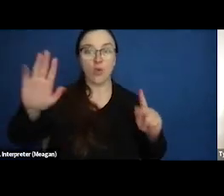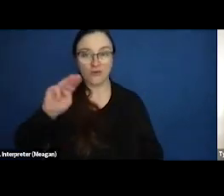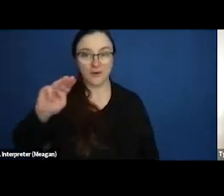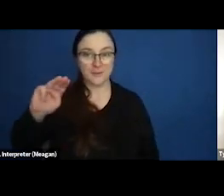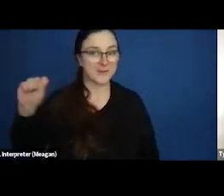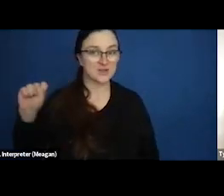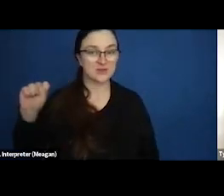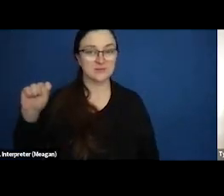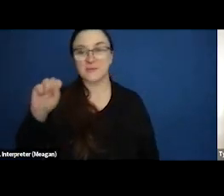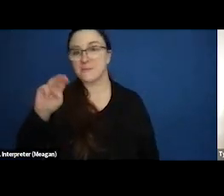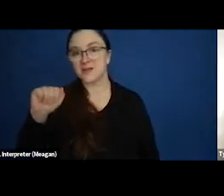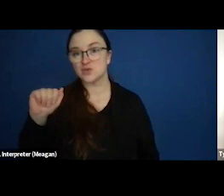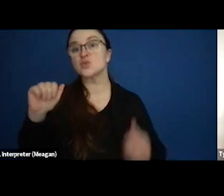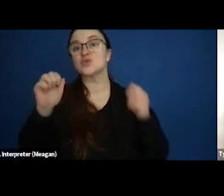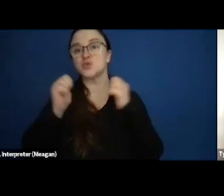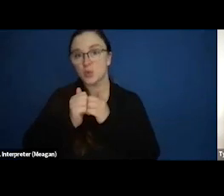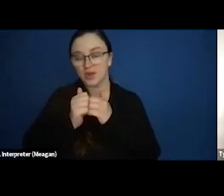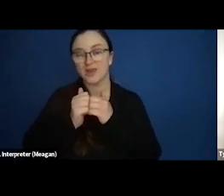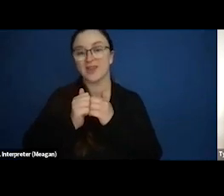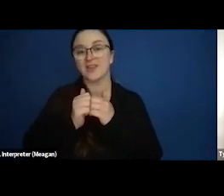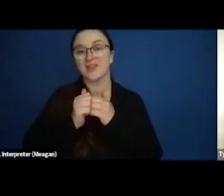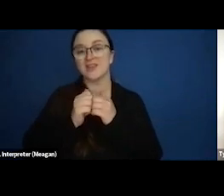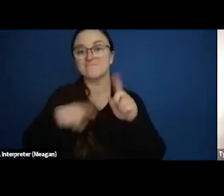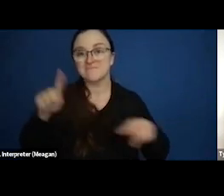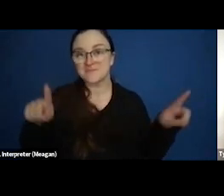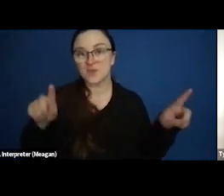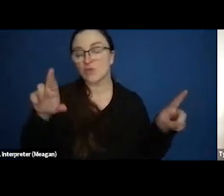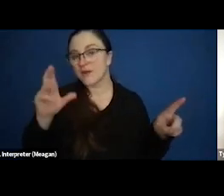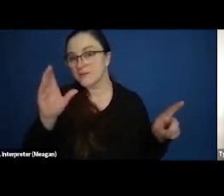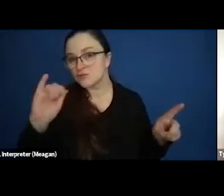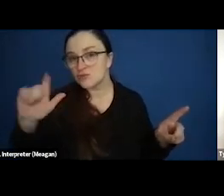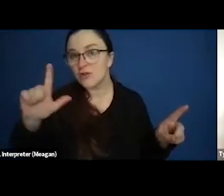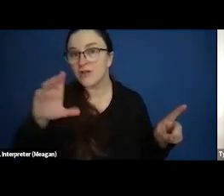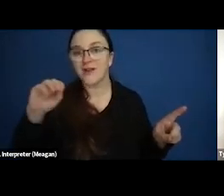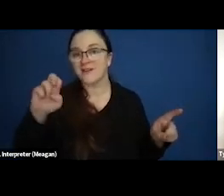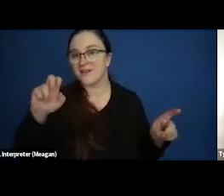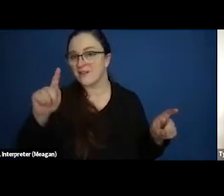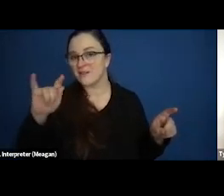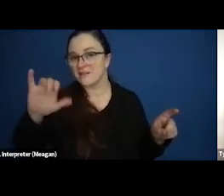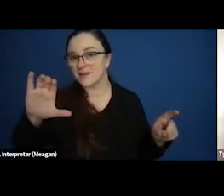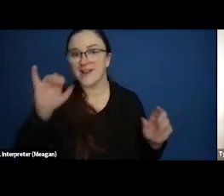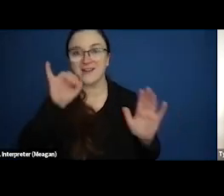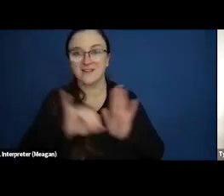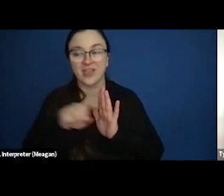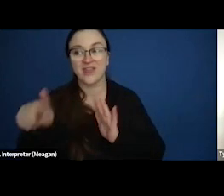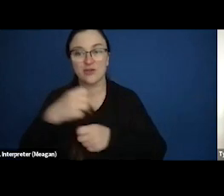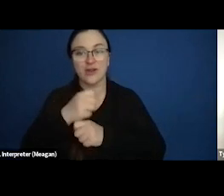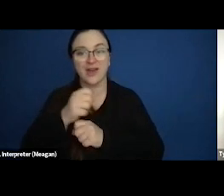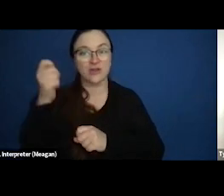with diverse racial and ethnic identities. They help create the grant application process,